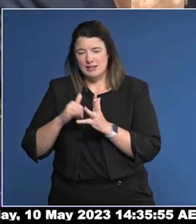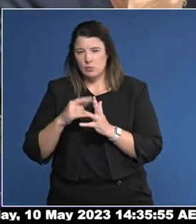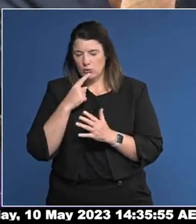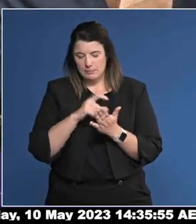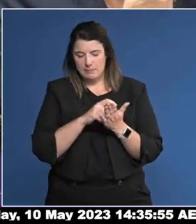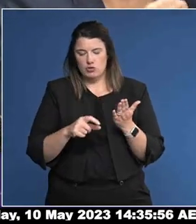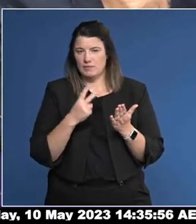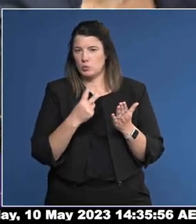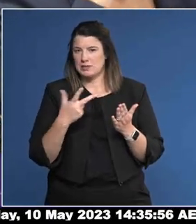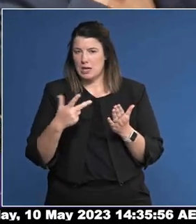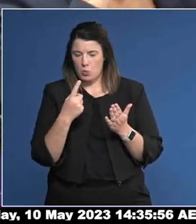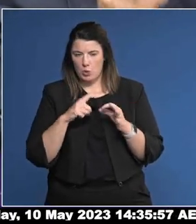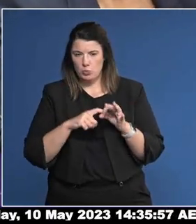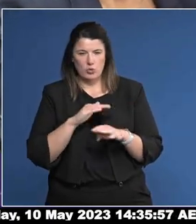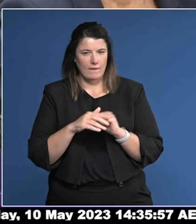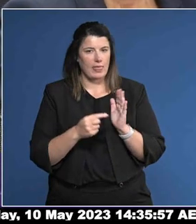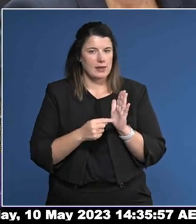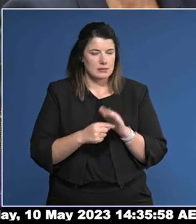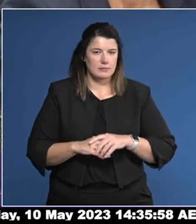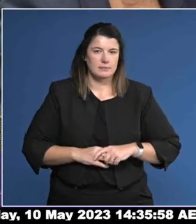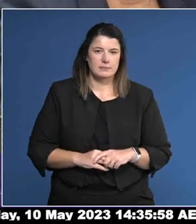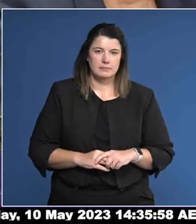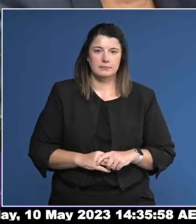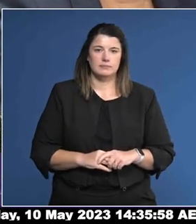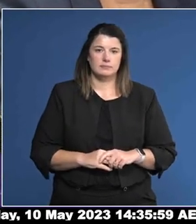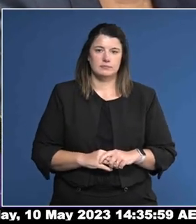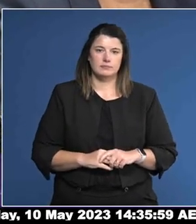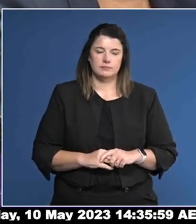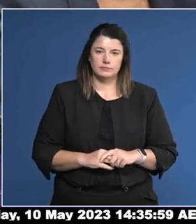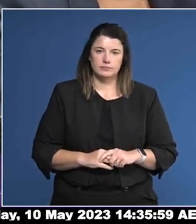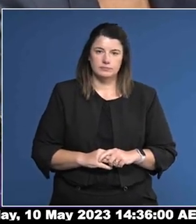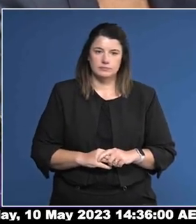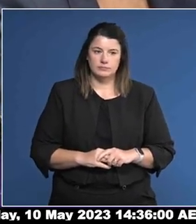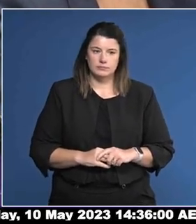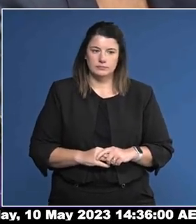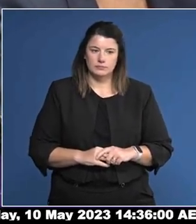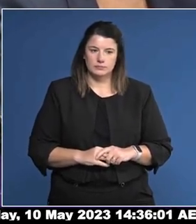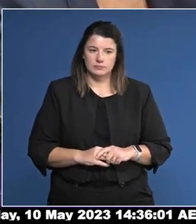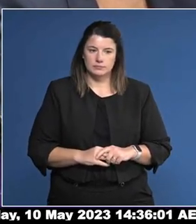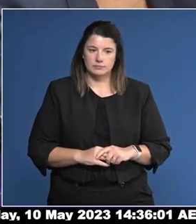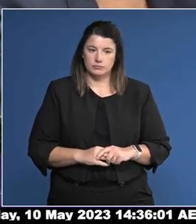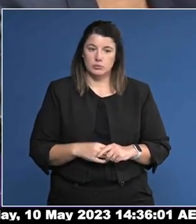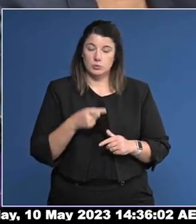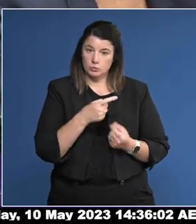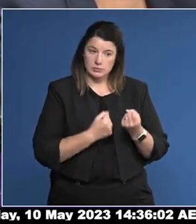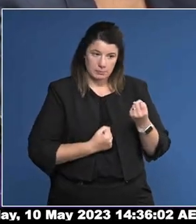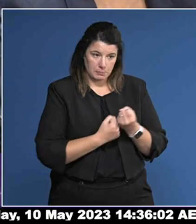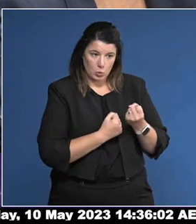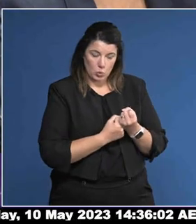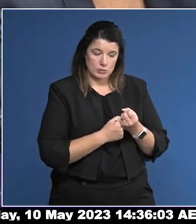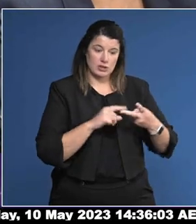Yes. MS EASTMAN: This is in the context of supporting Jonathon to make the -